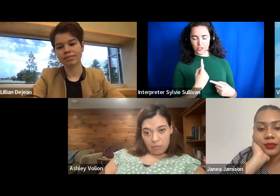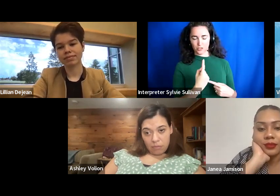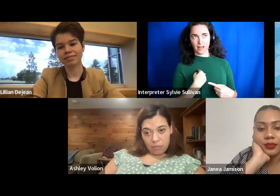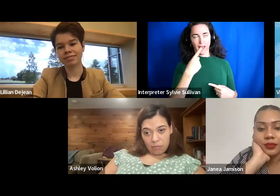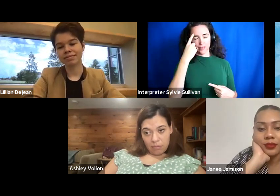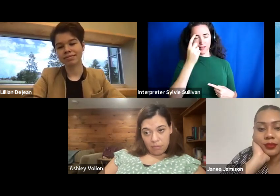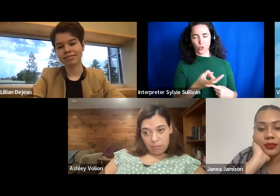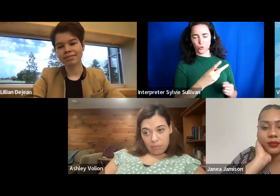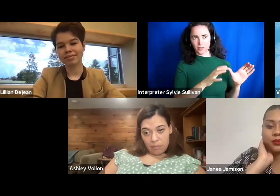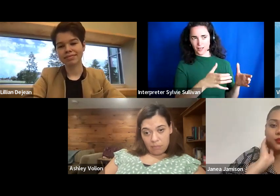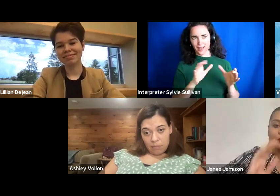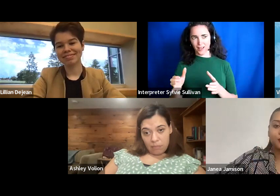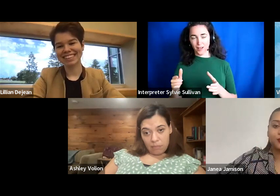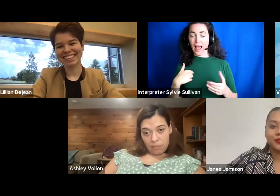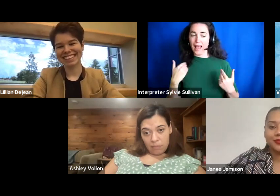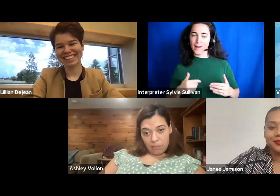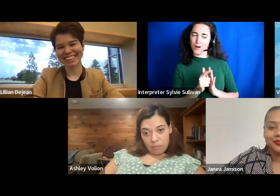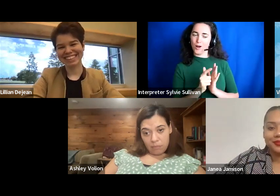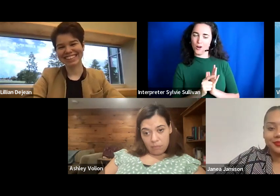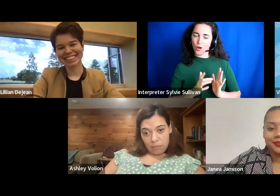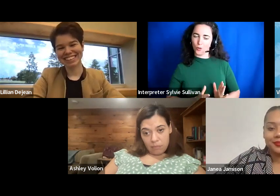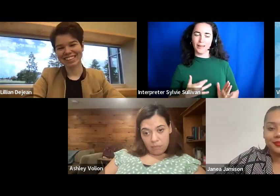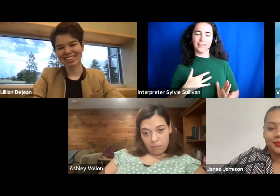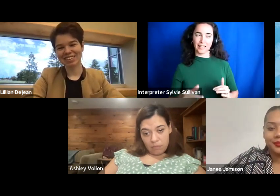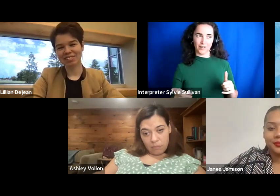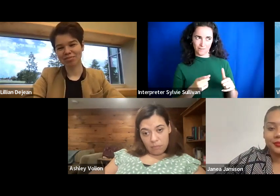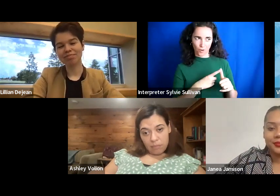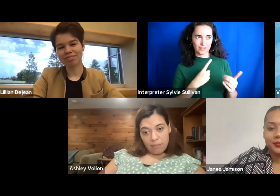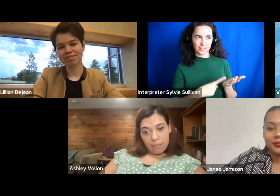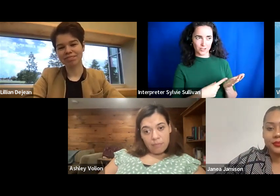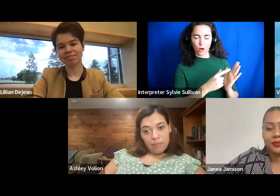I'm a lawyer so often i'm starting with what the law looks like.